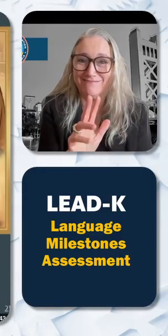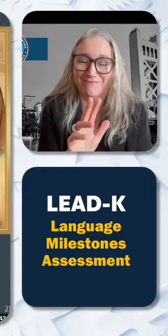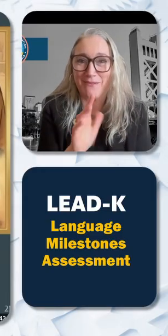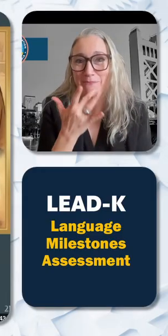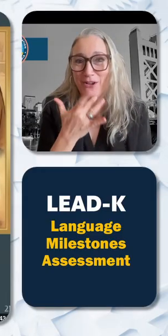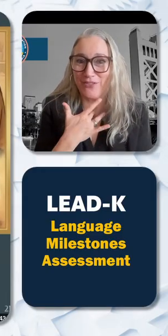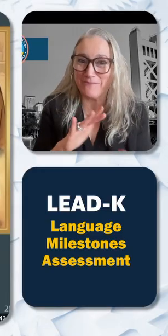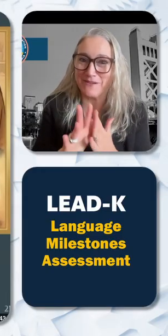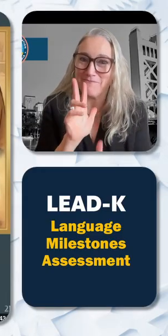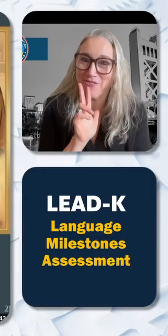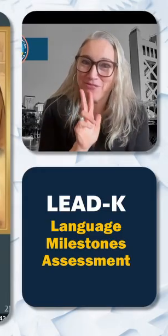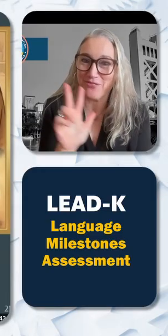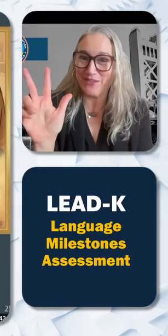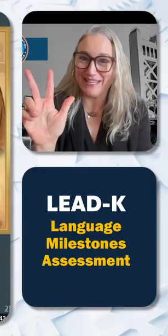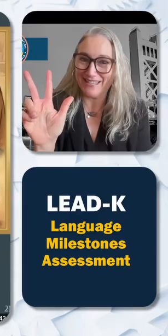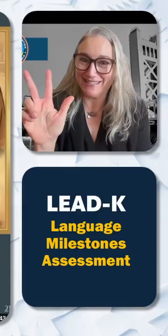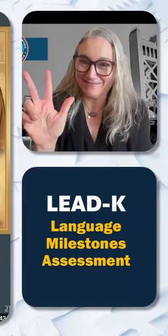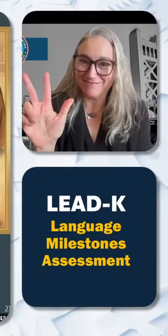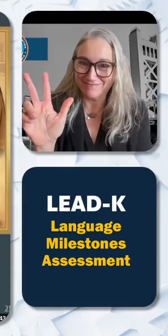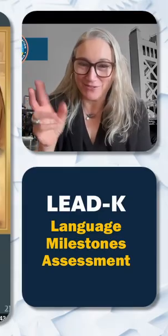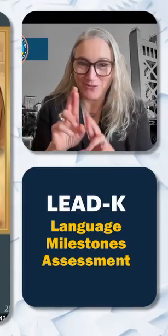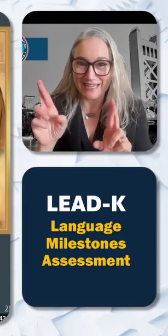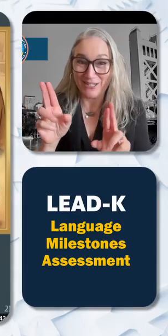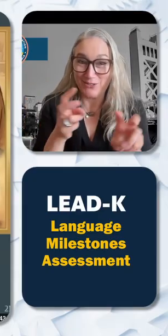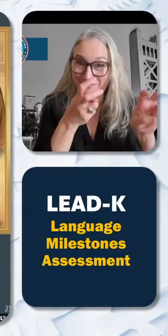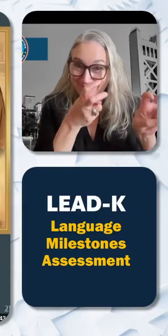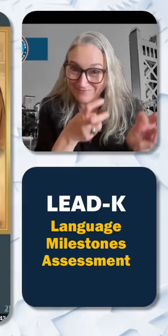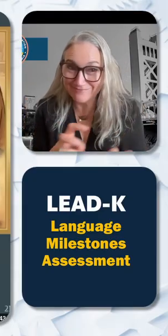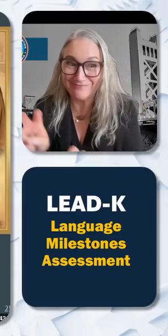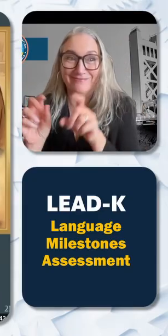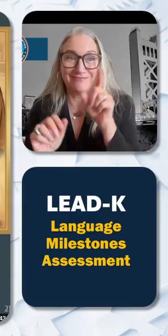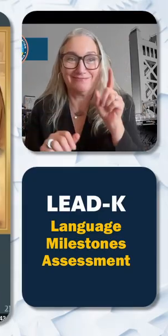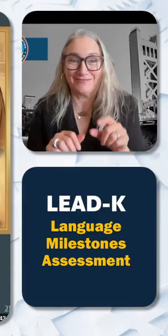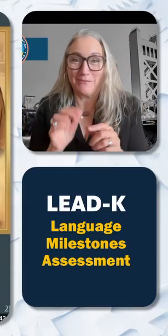day at his toddler program, because the next day was his birthday, he became 3,